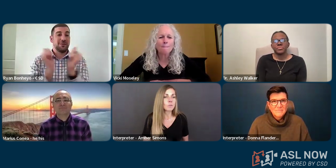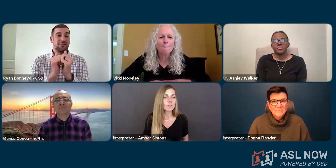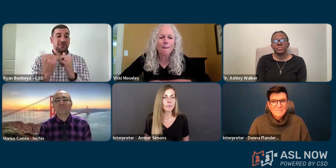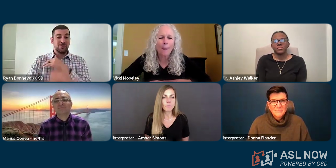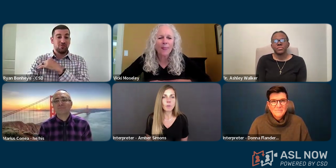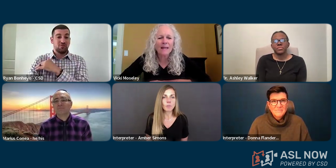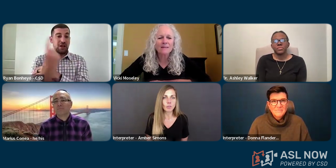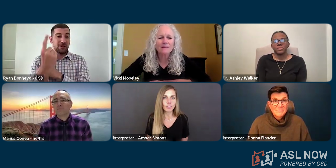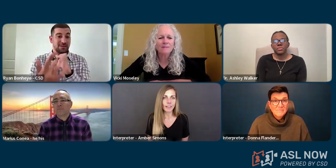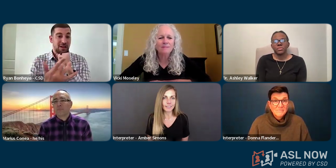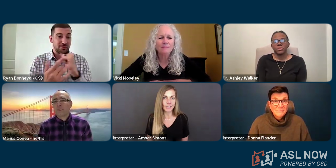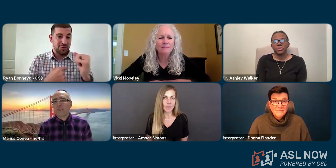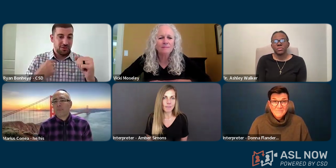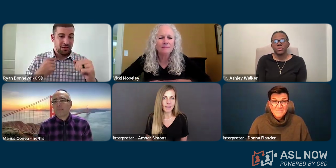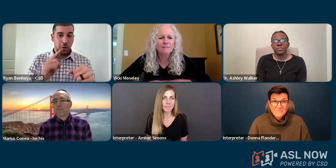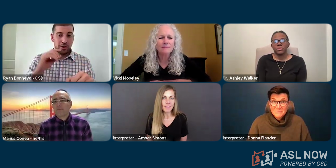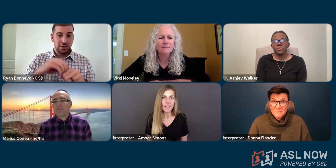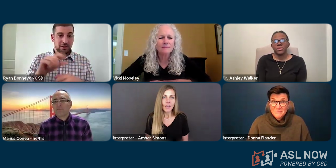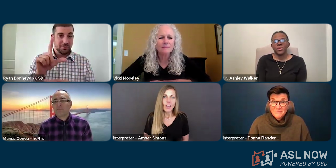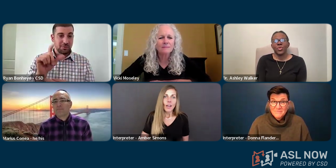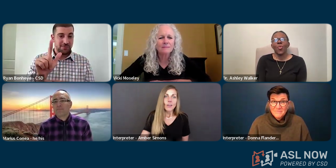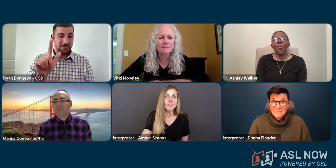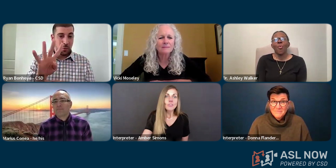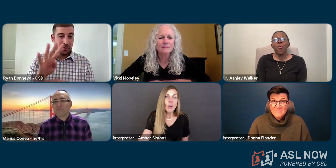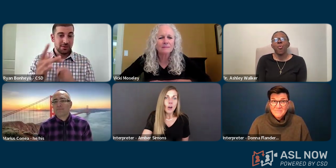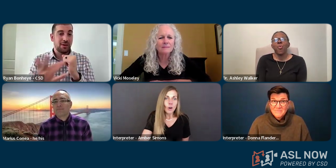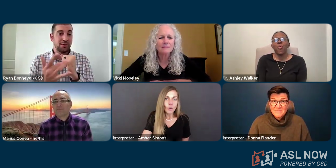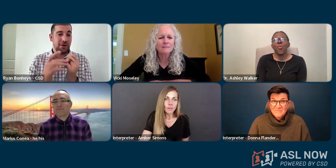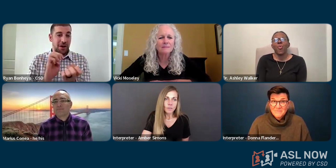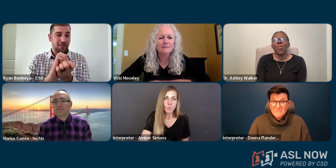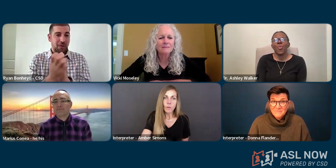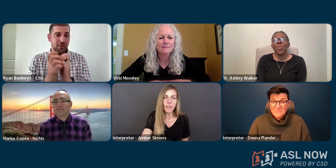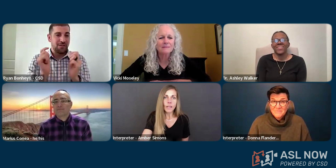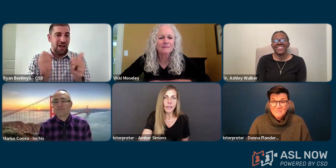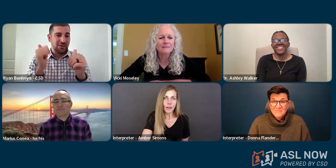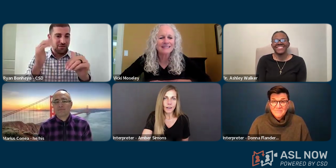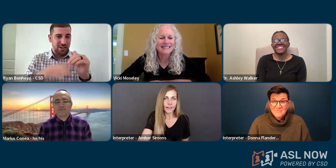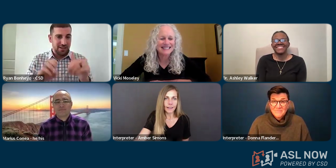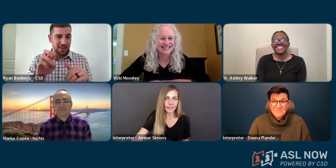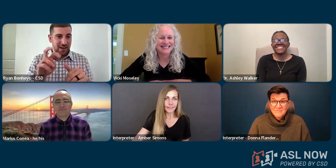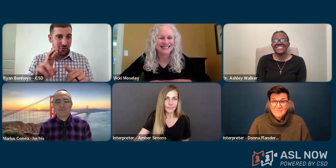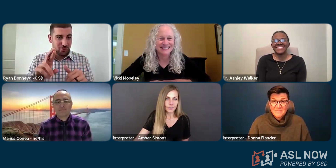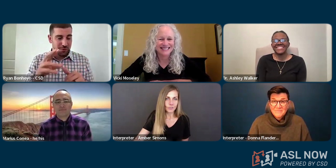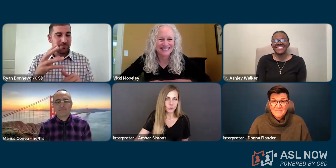We'll move on to the next topic. So we are in